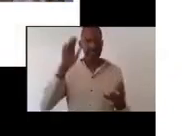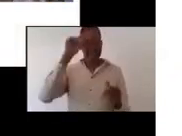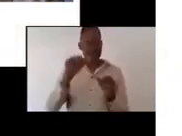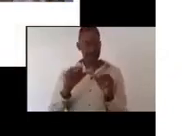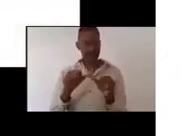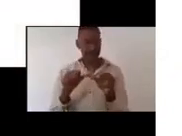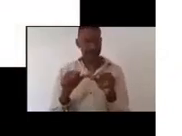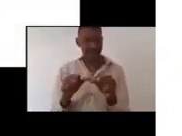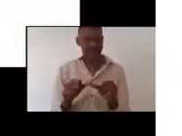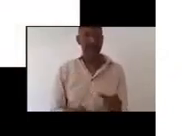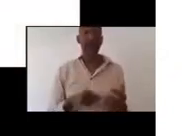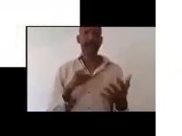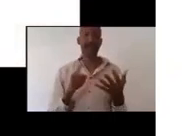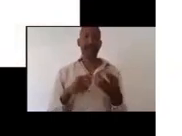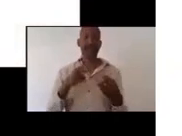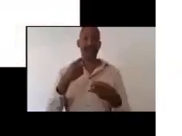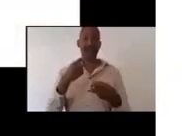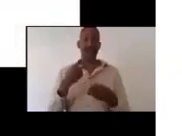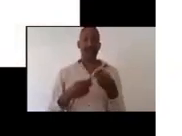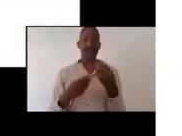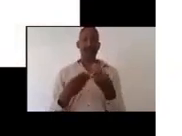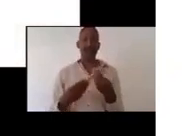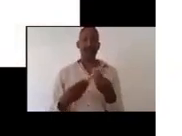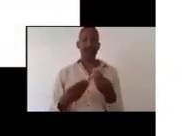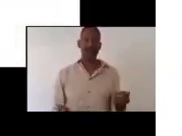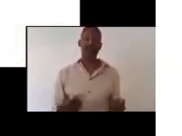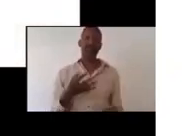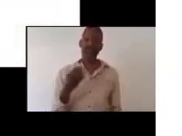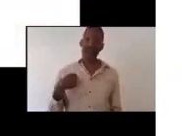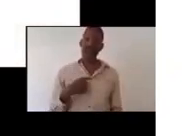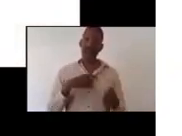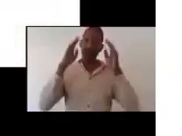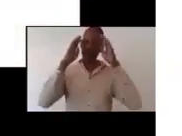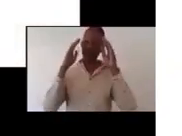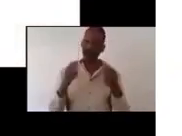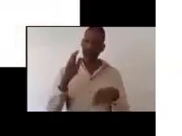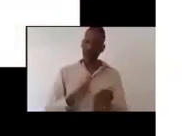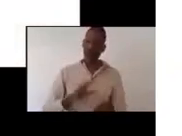Additionally, We focus on nine steaem skills, or abilities.